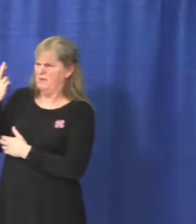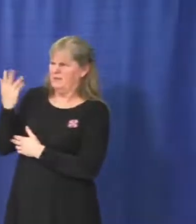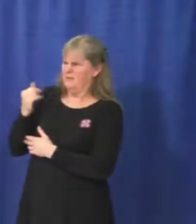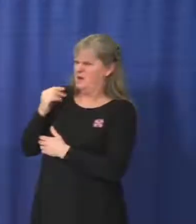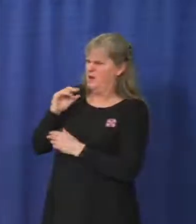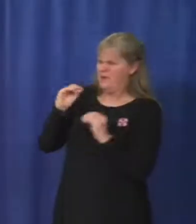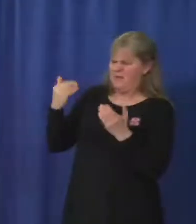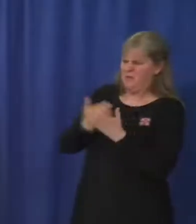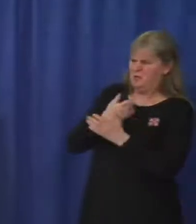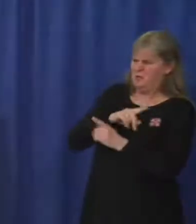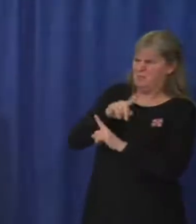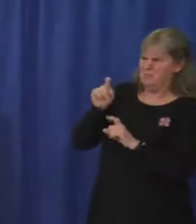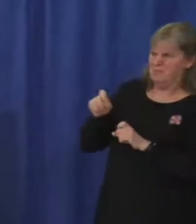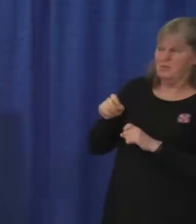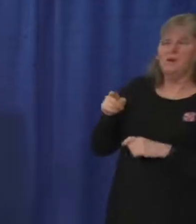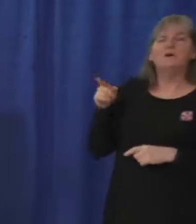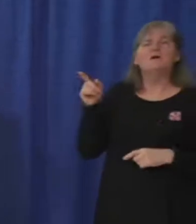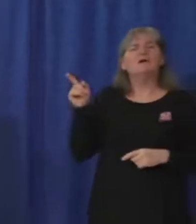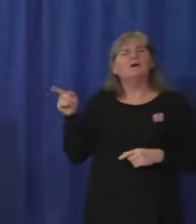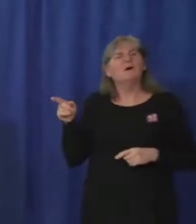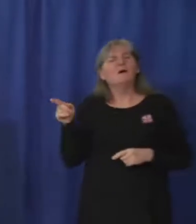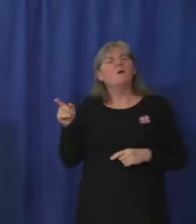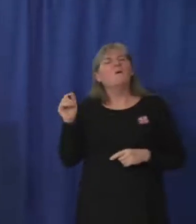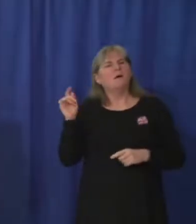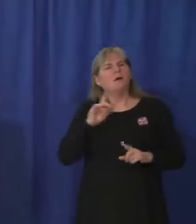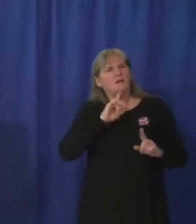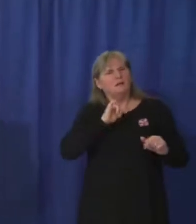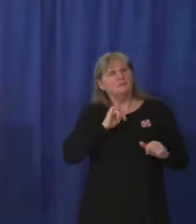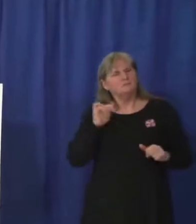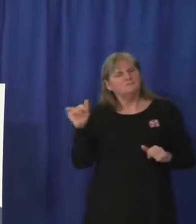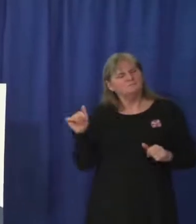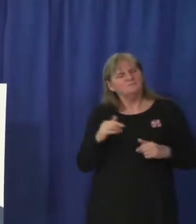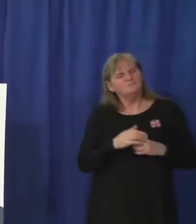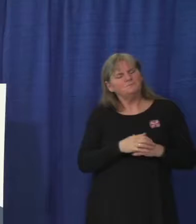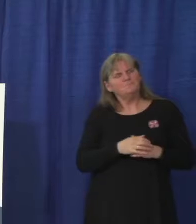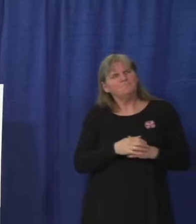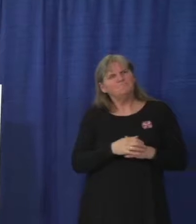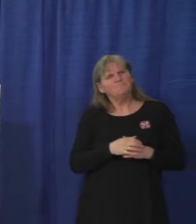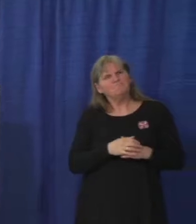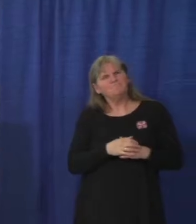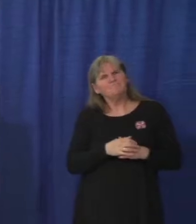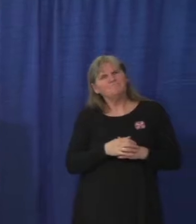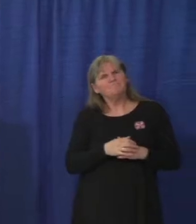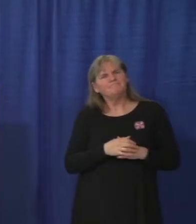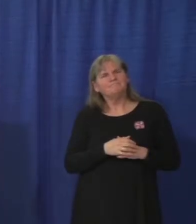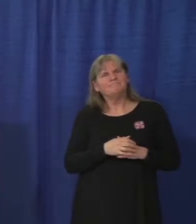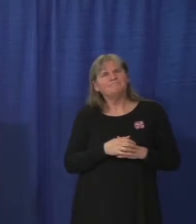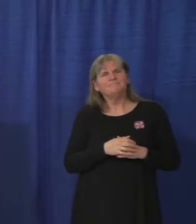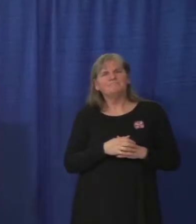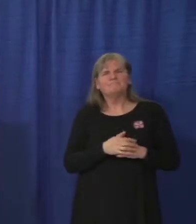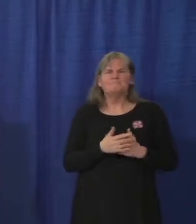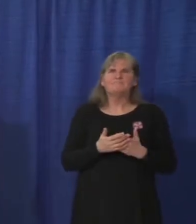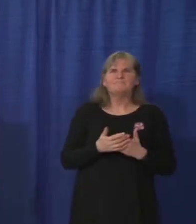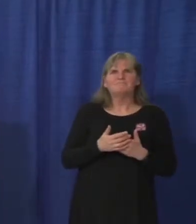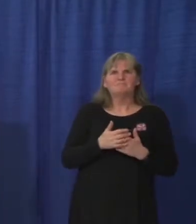Tim, I don't know if it's provocative, I don't get